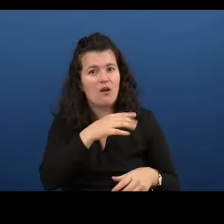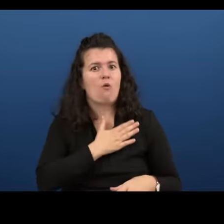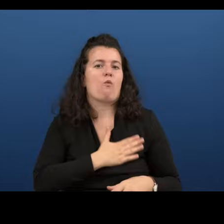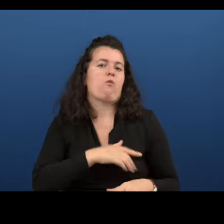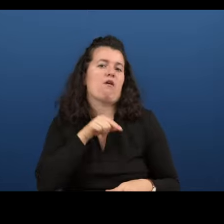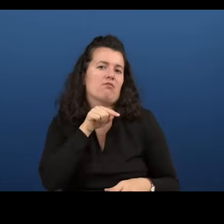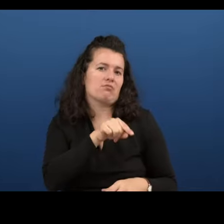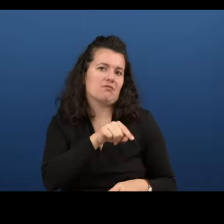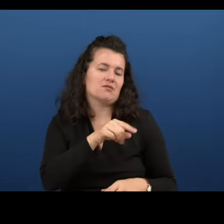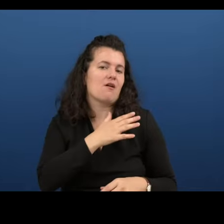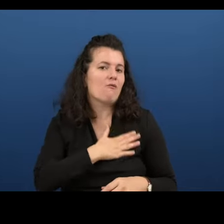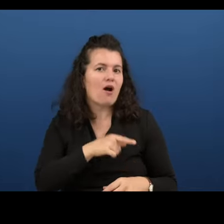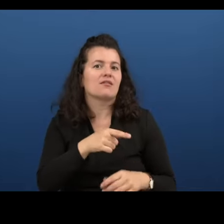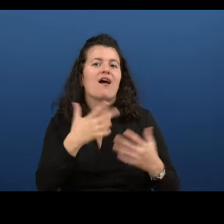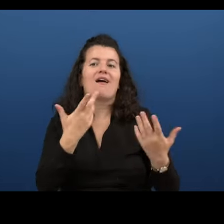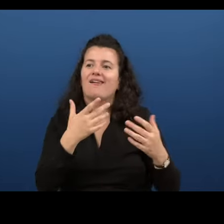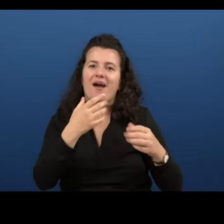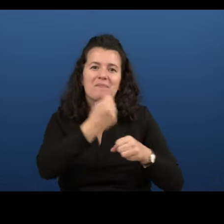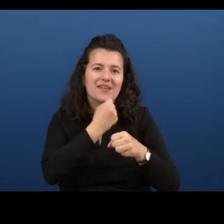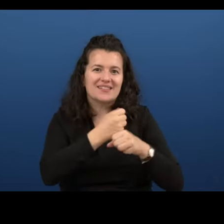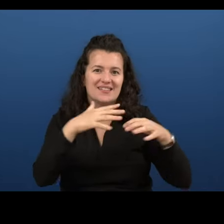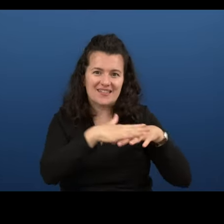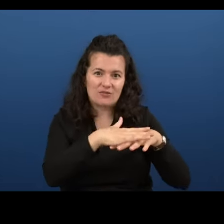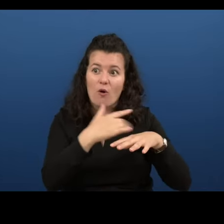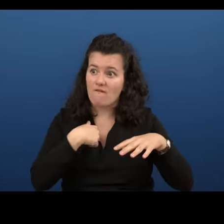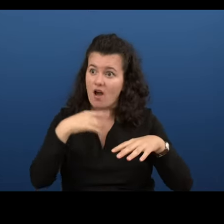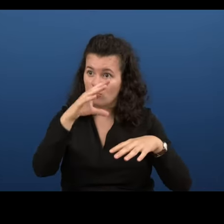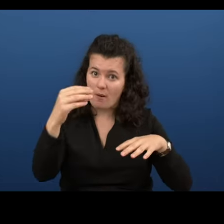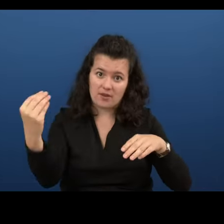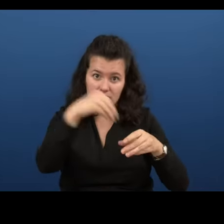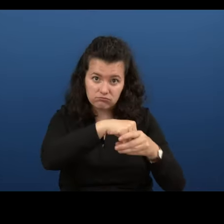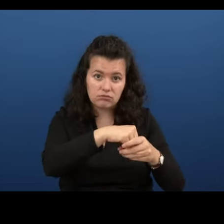to do when you join one of these networks, it has to be driven by the private sector